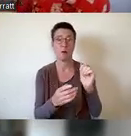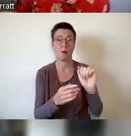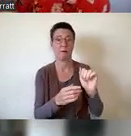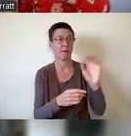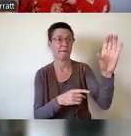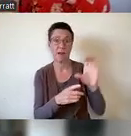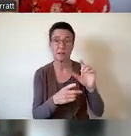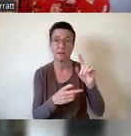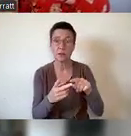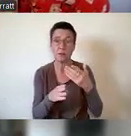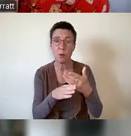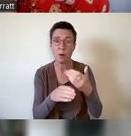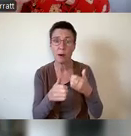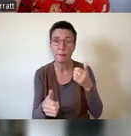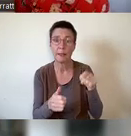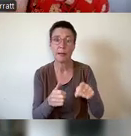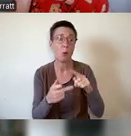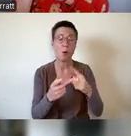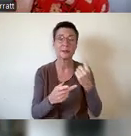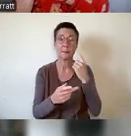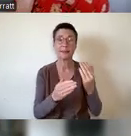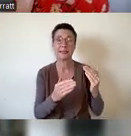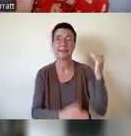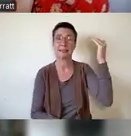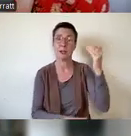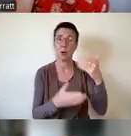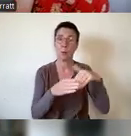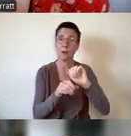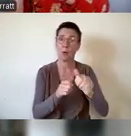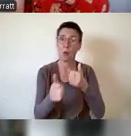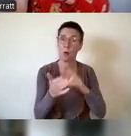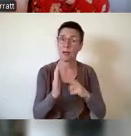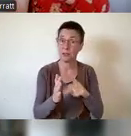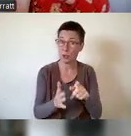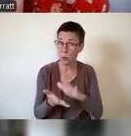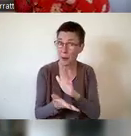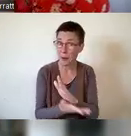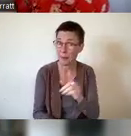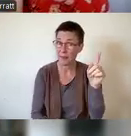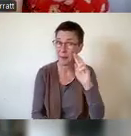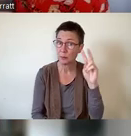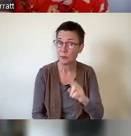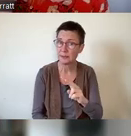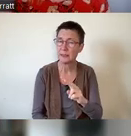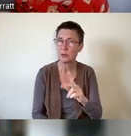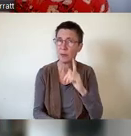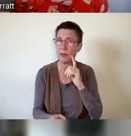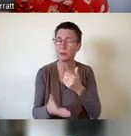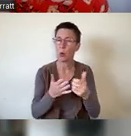would you still feel comfortable about it? That's all I would say around making sure that you're not going too far the other way.